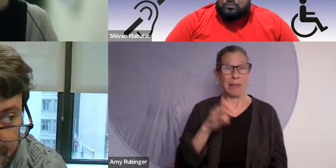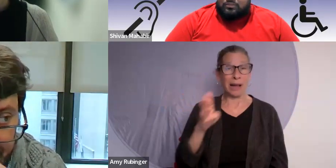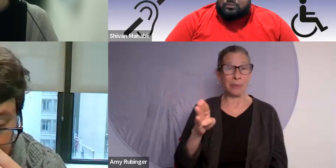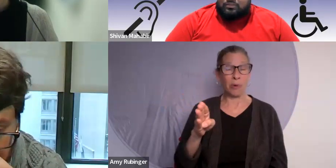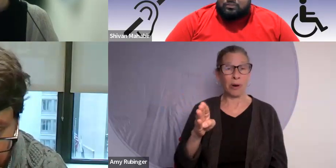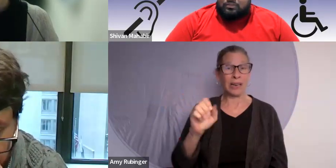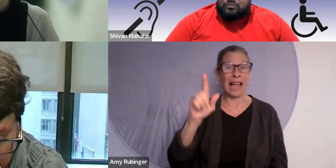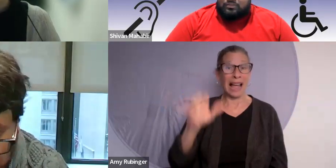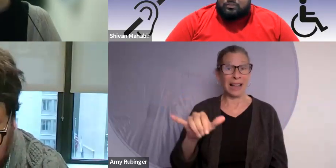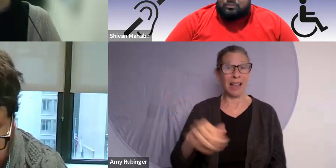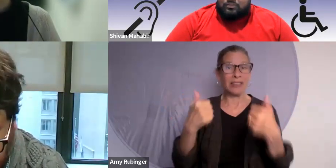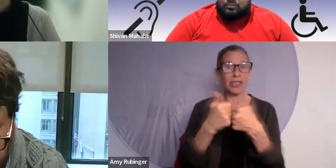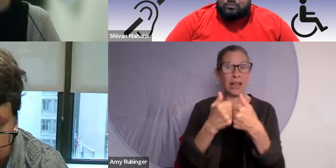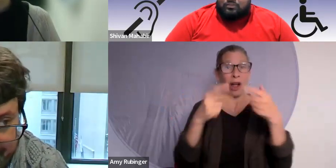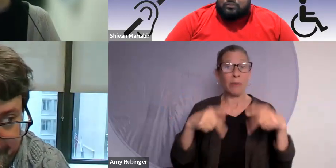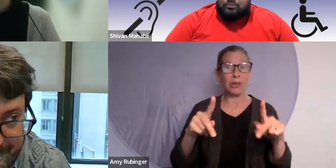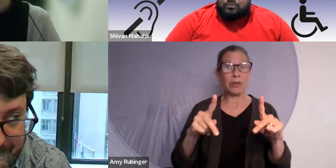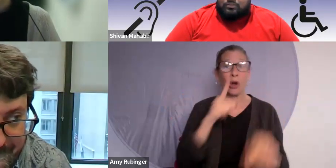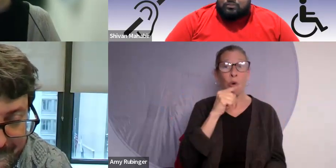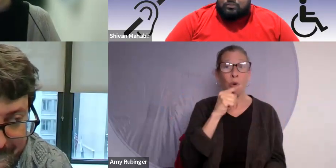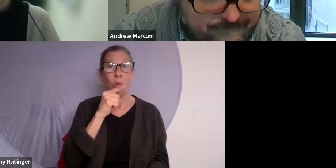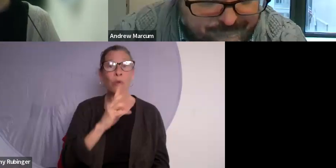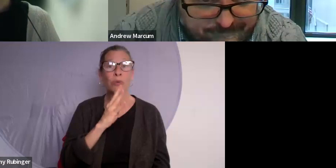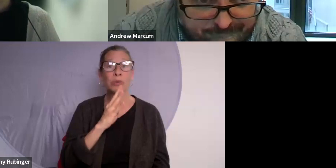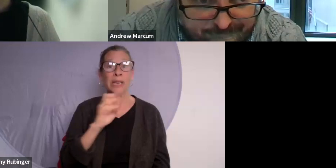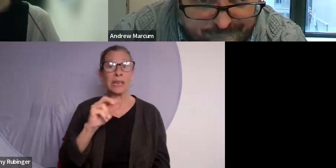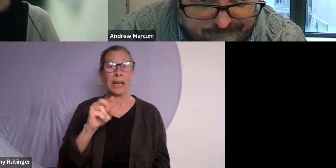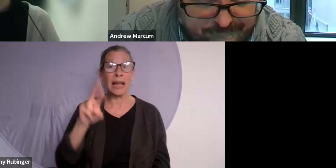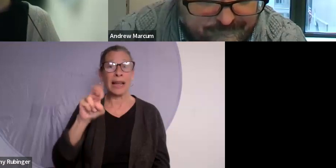this presentation is Andrew Marcum. Dr. Andrew Marcum is